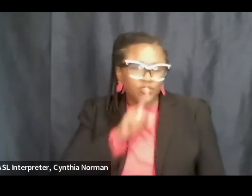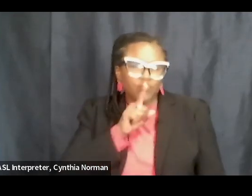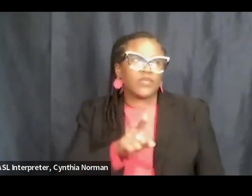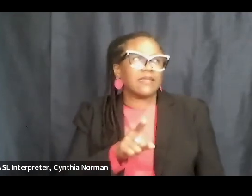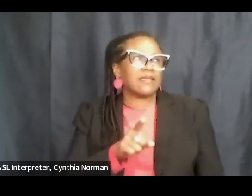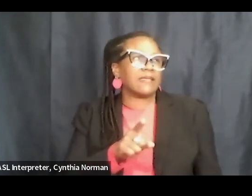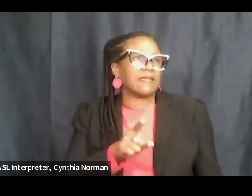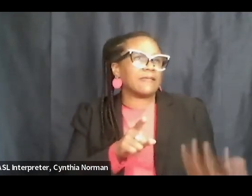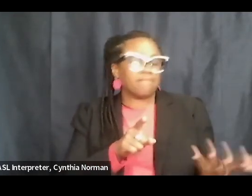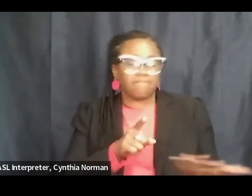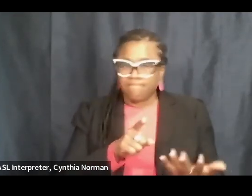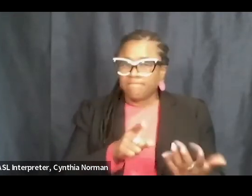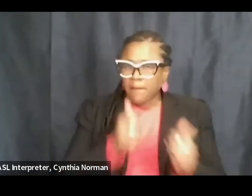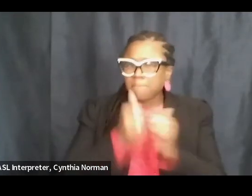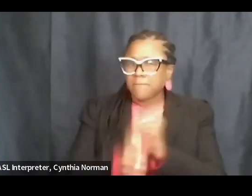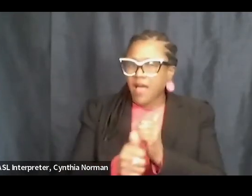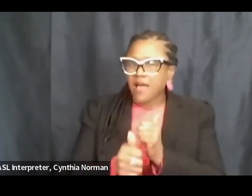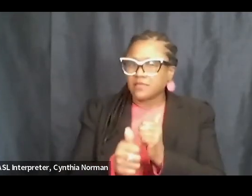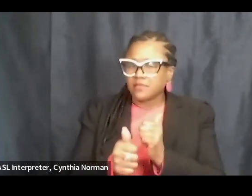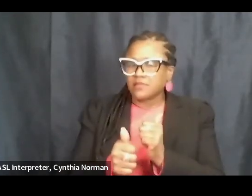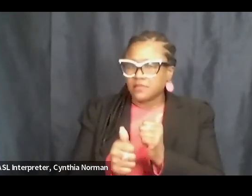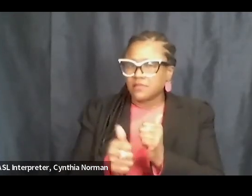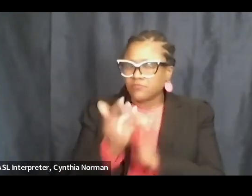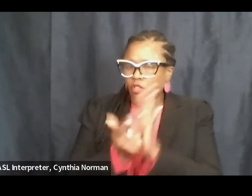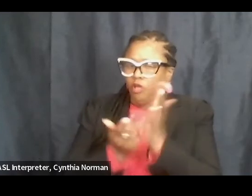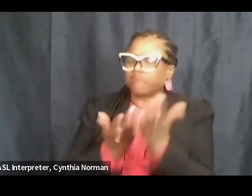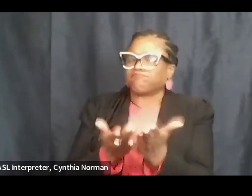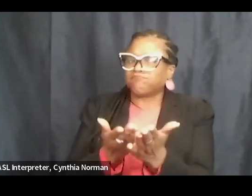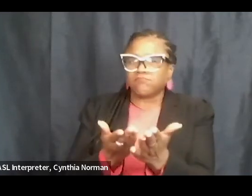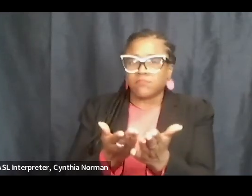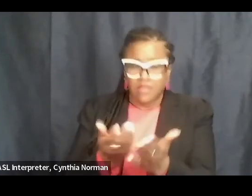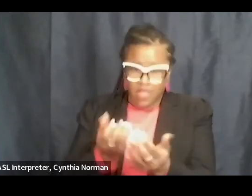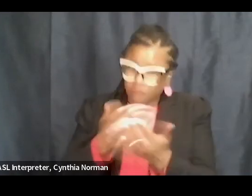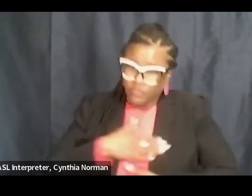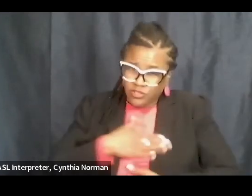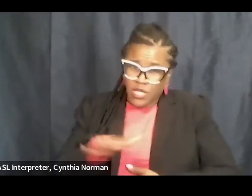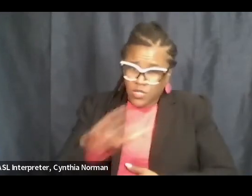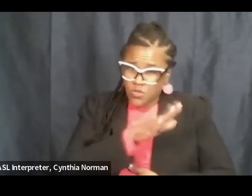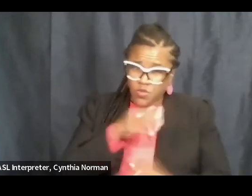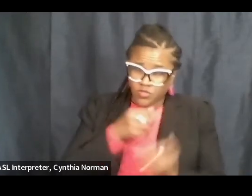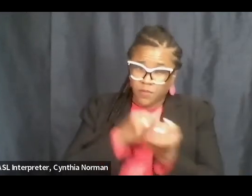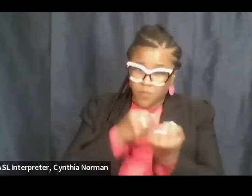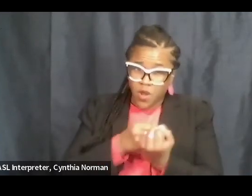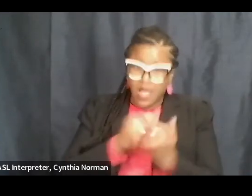these bills over the finish line. And I appreciate all of your support. It's how we can make this difference and make this happen together.